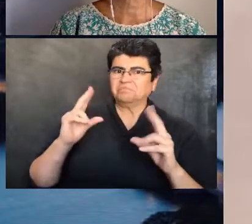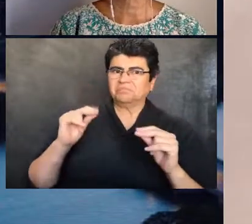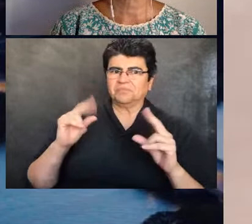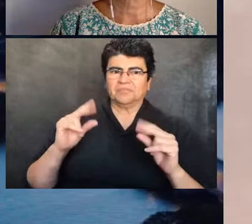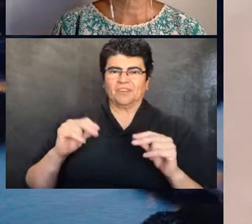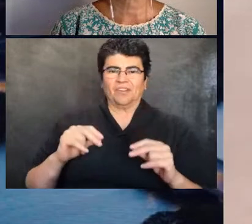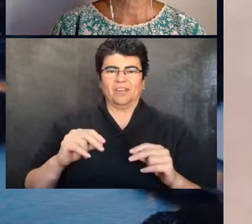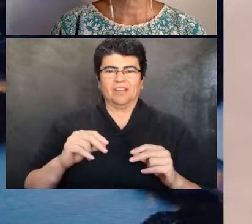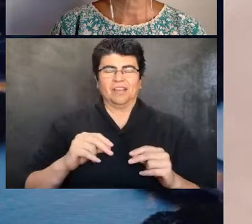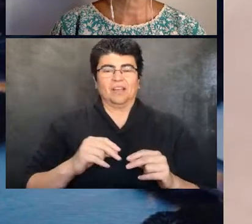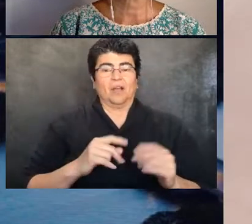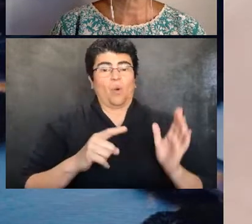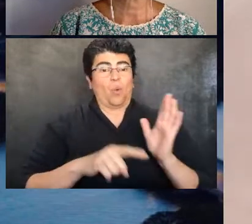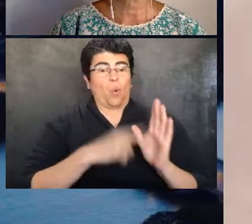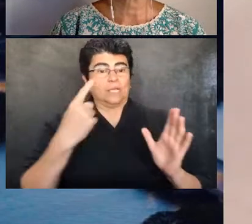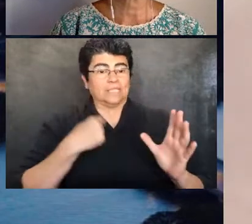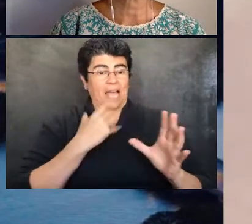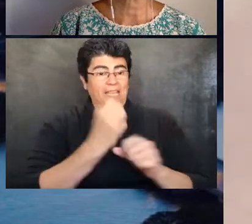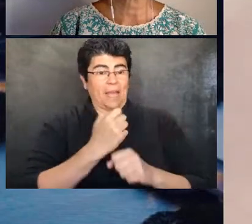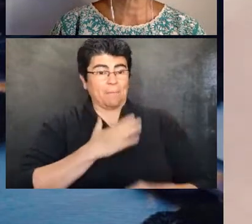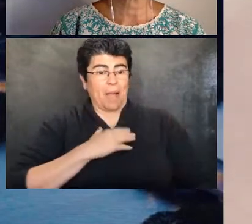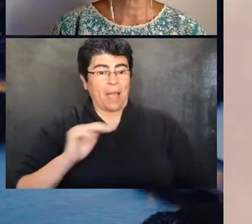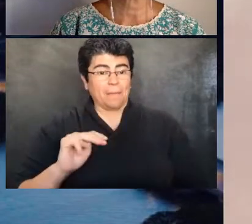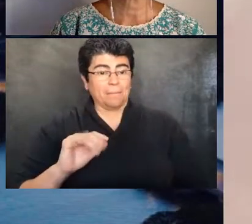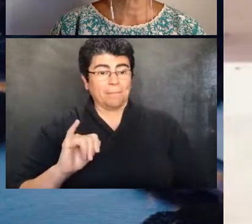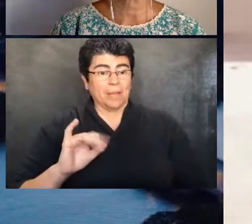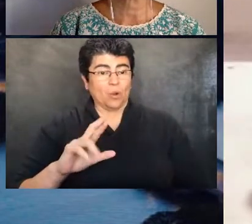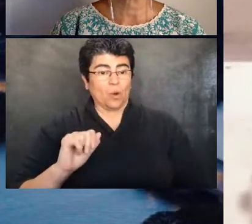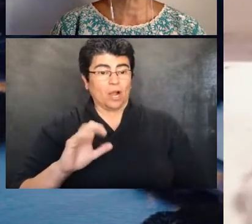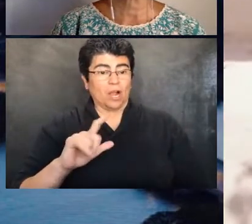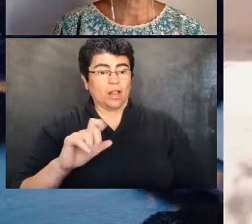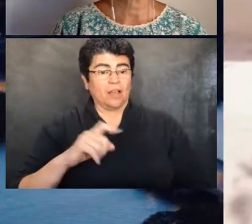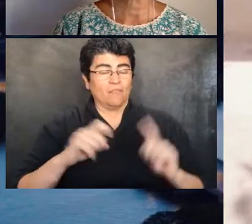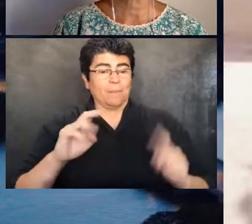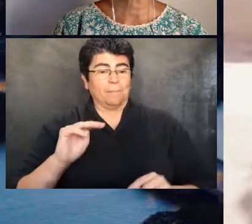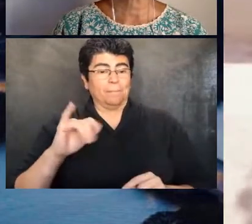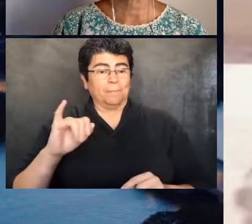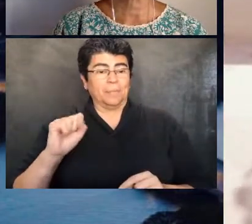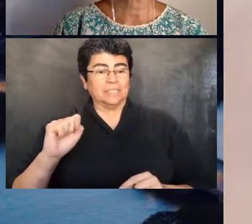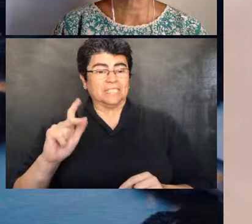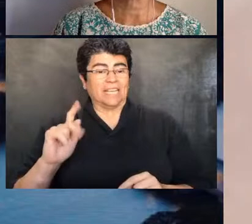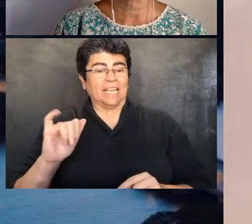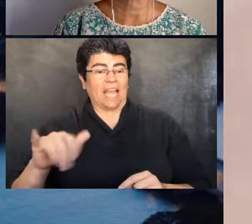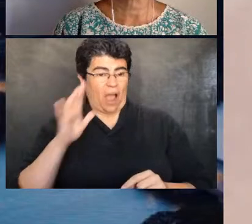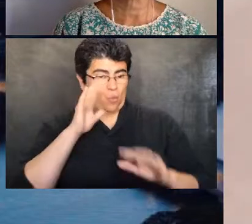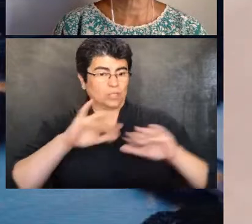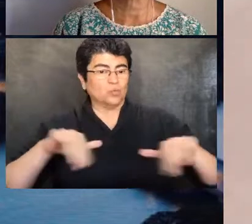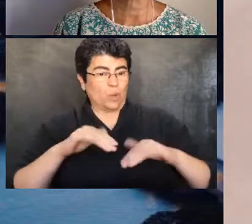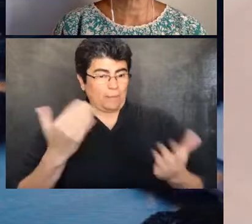Once I get my miracle from Miss Kitty, I'm gonna swim it again. Who's Miss Kitty?